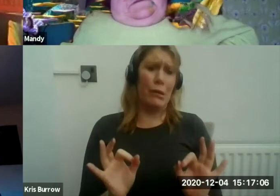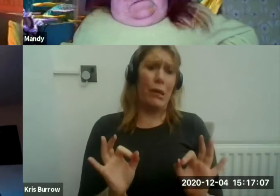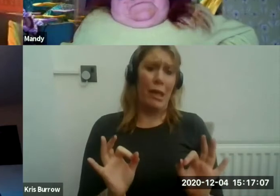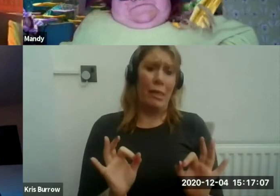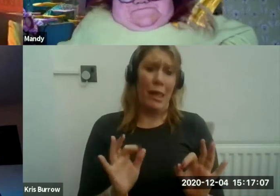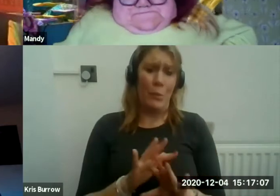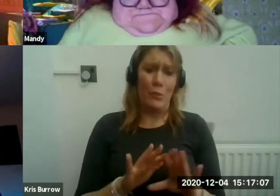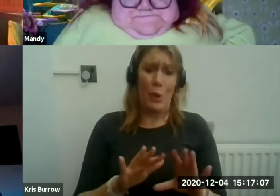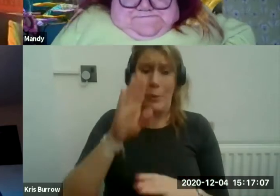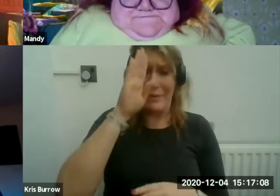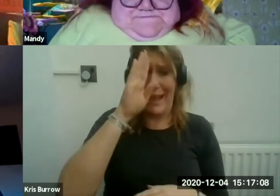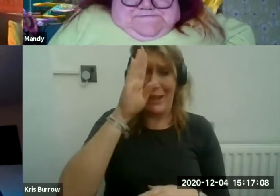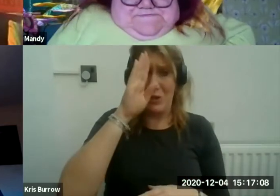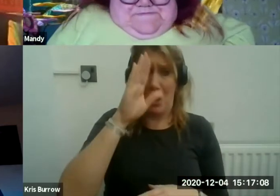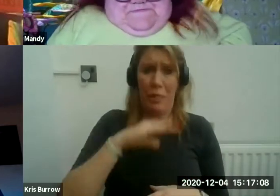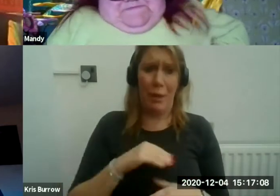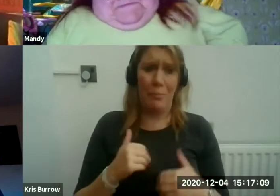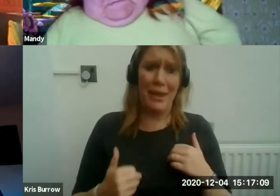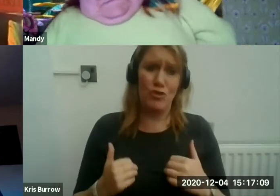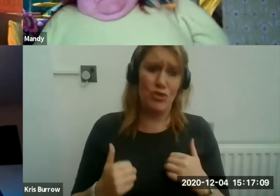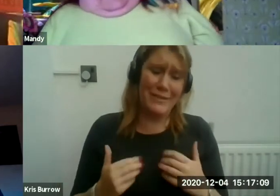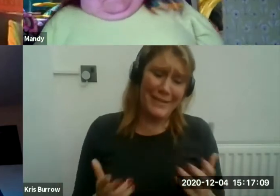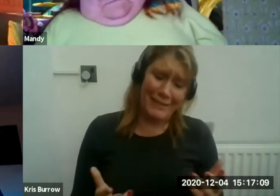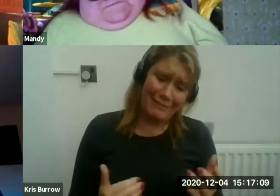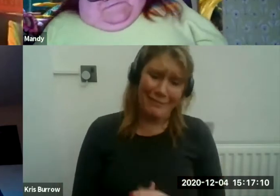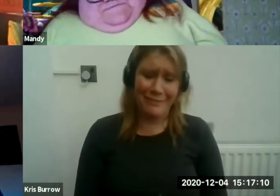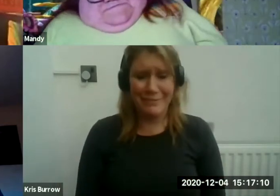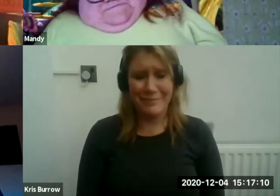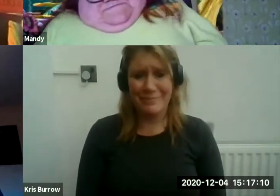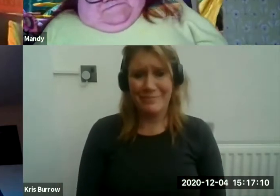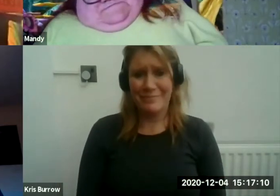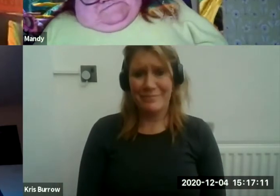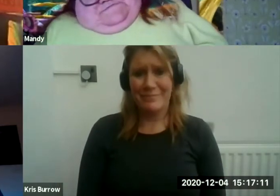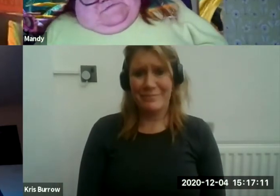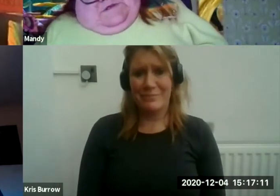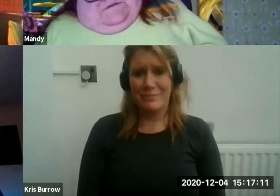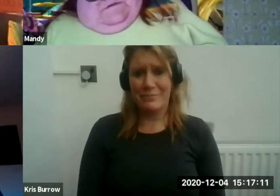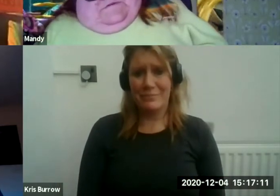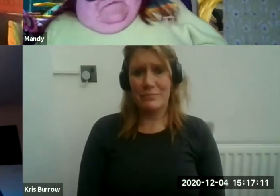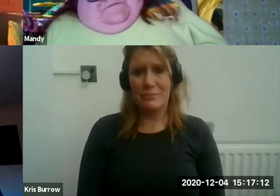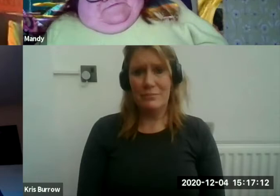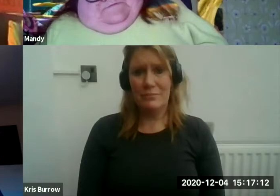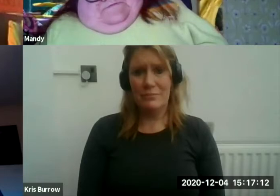they will would not be. But, yes, it was